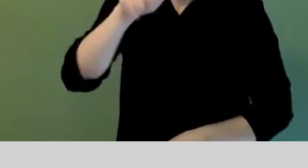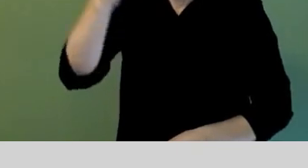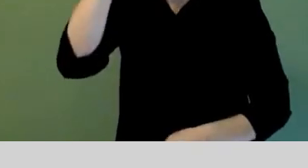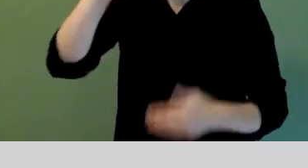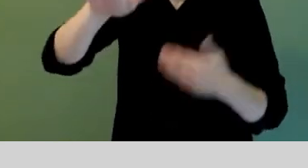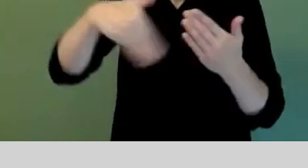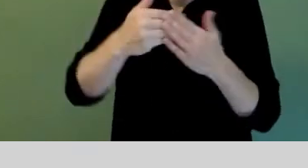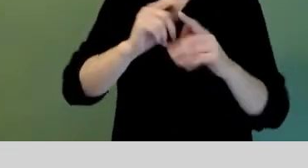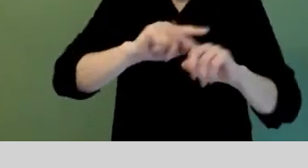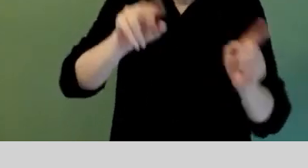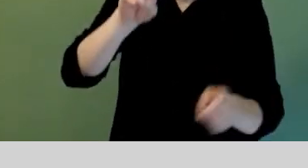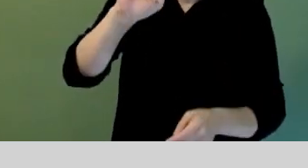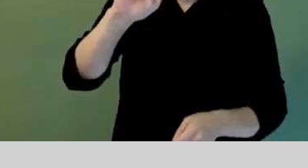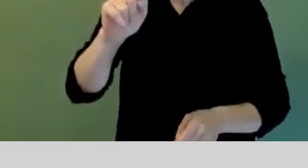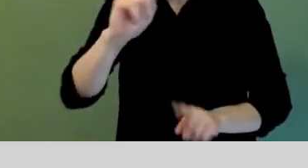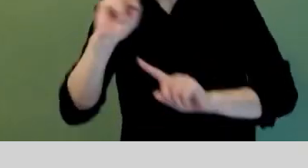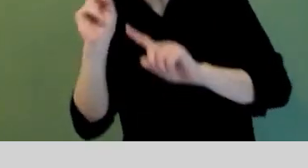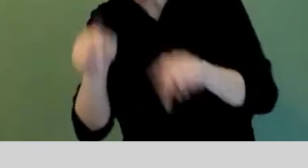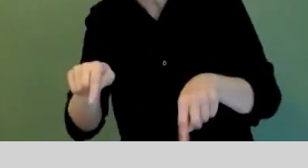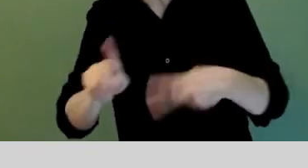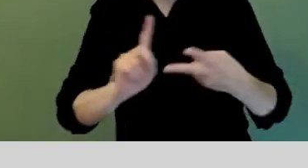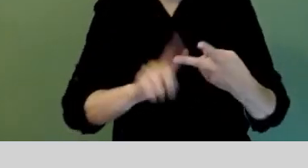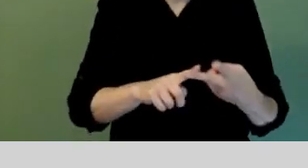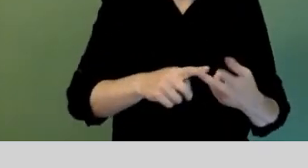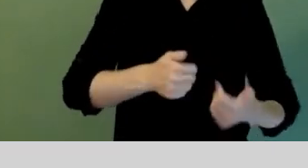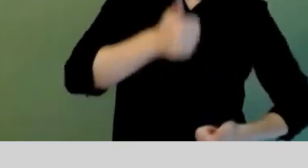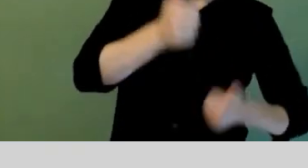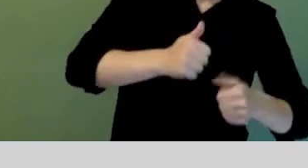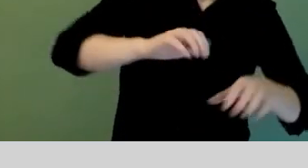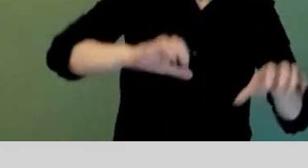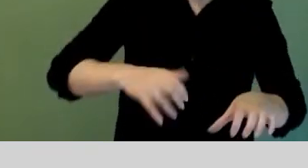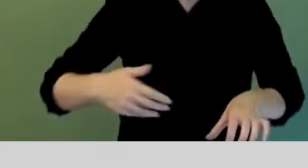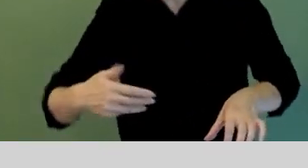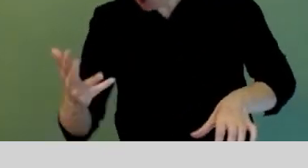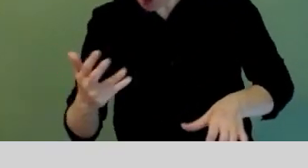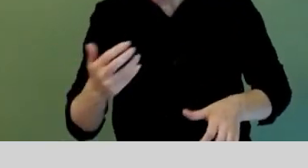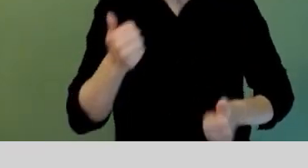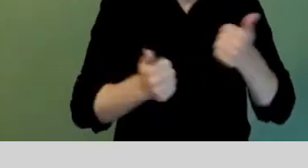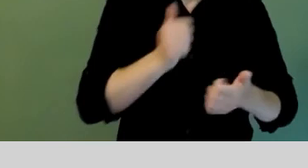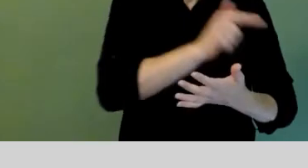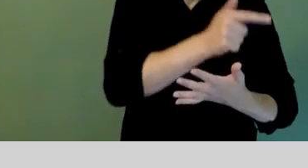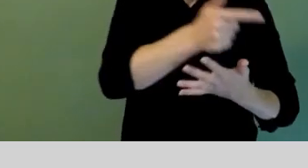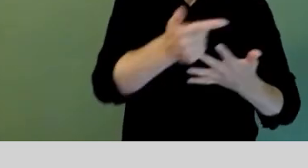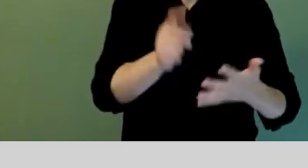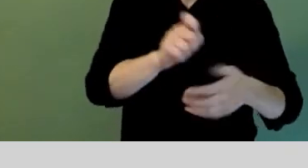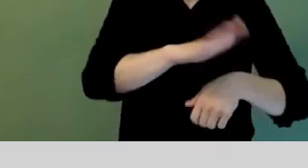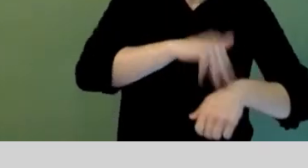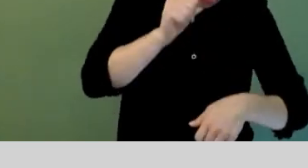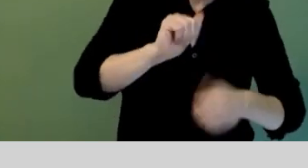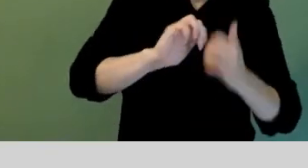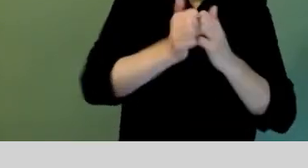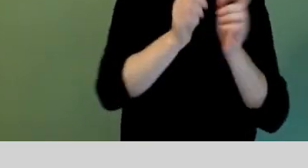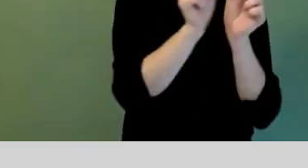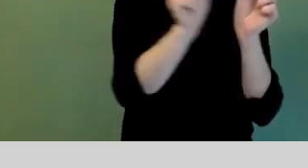You need to know what does what thing and what order to call them, tokenizing the words, dripping punctuation, normalizing into lower case,